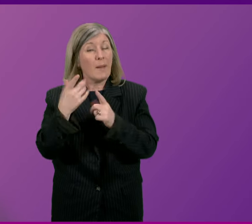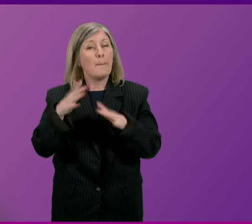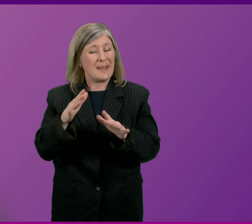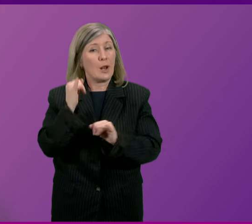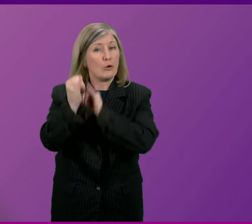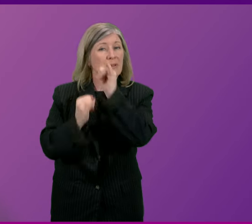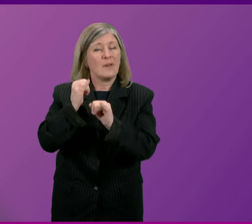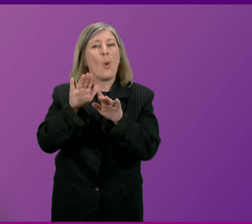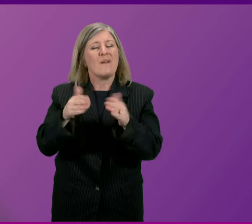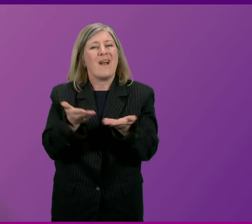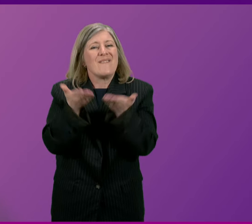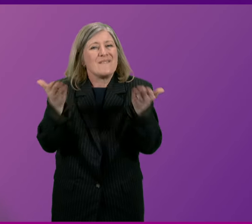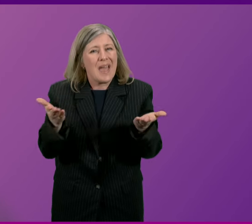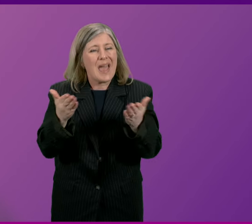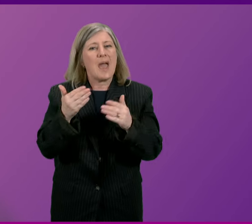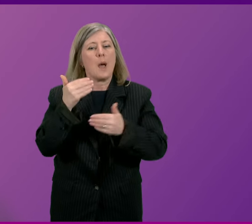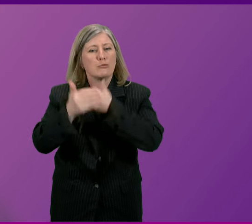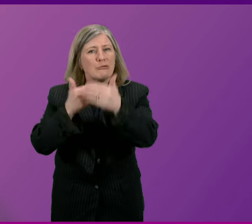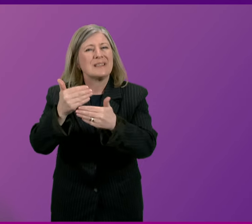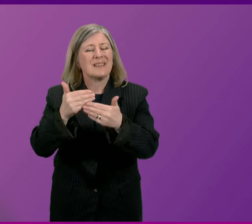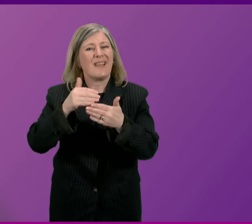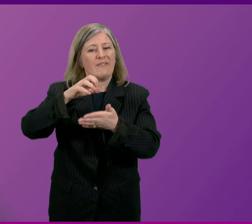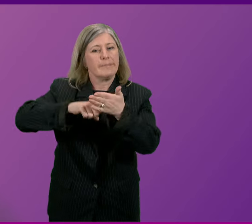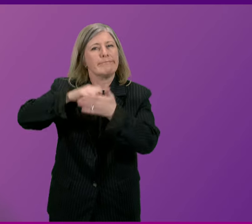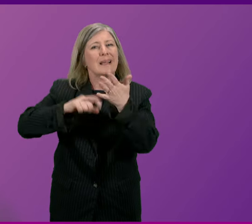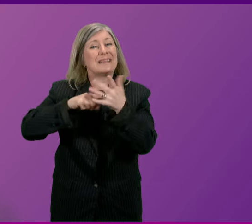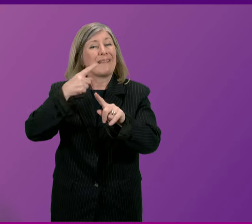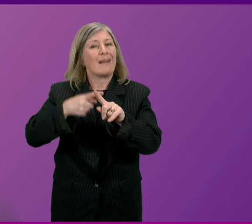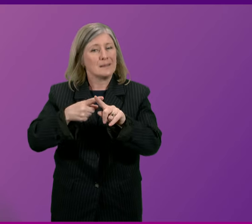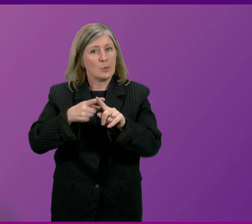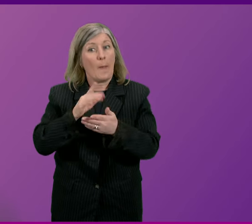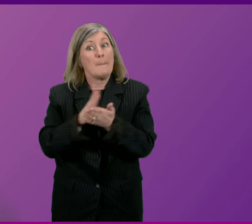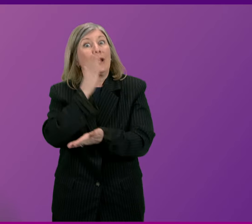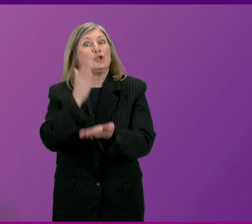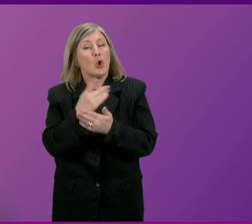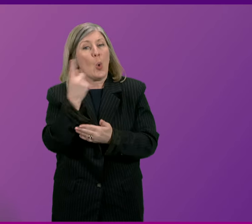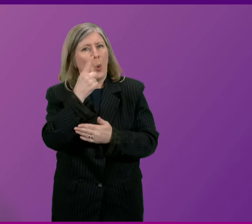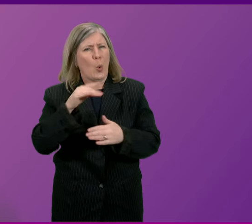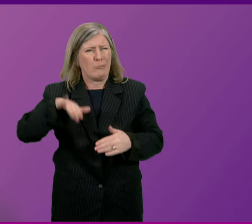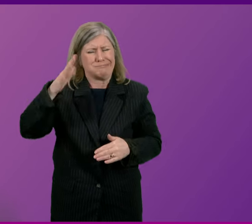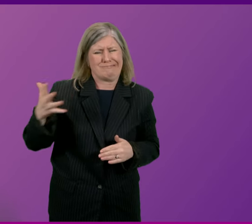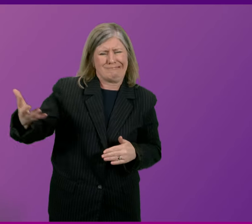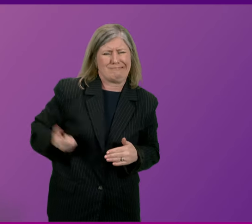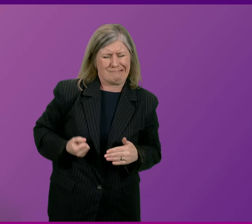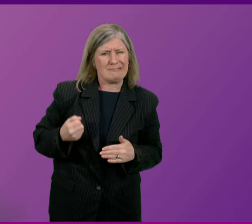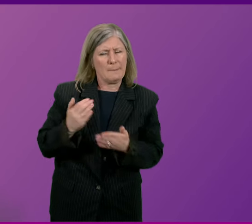progressive taxation. Ensuring that people who are on high incomes pay their fair share is the only